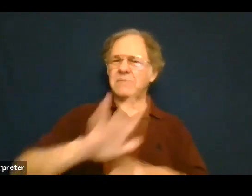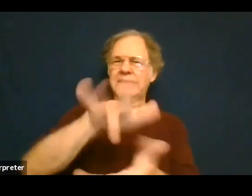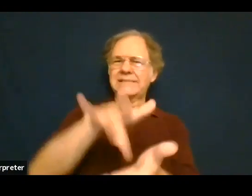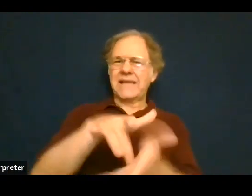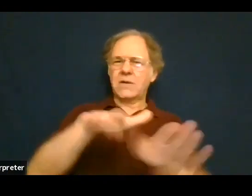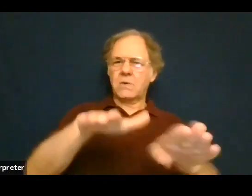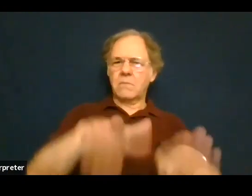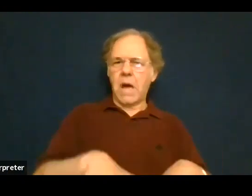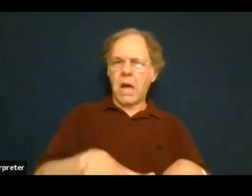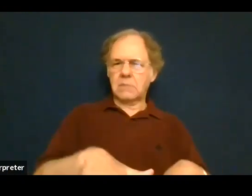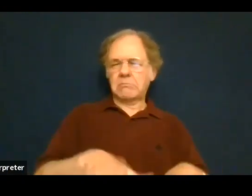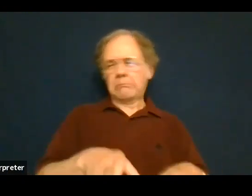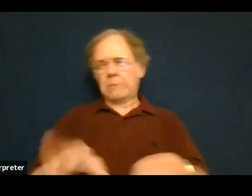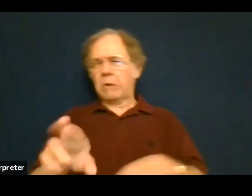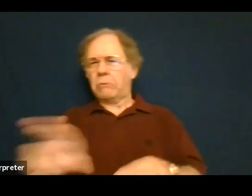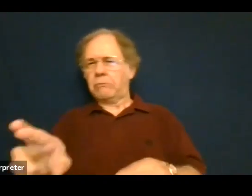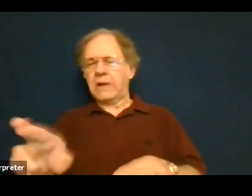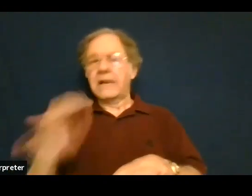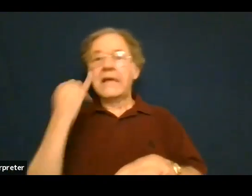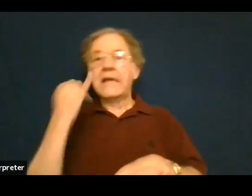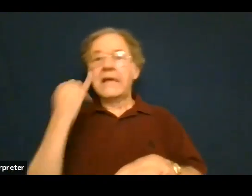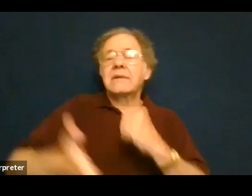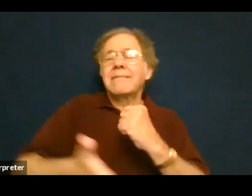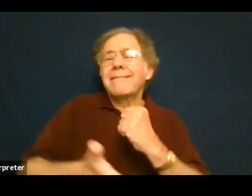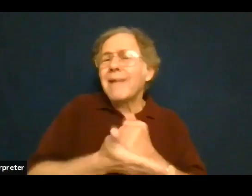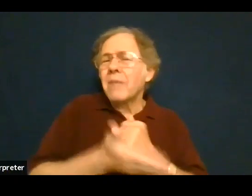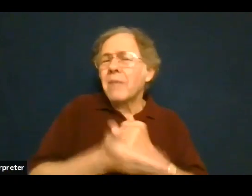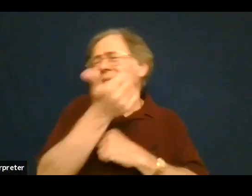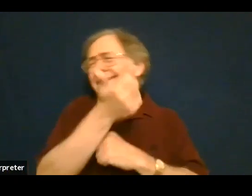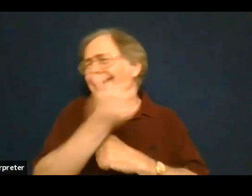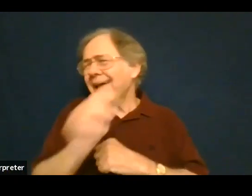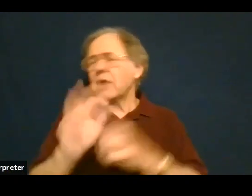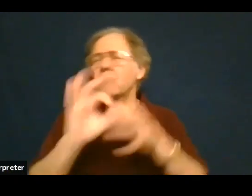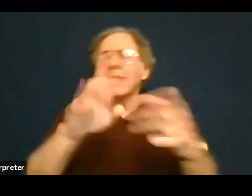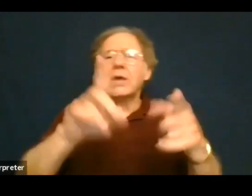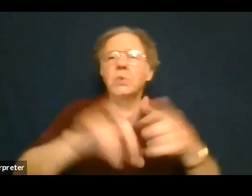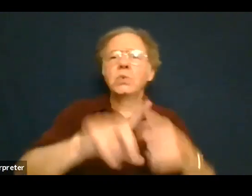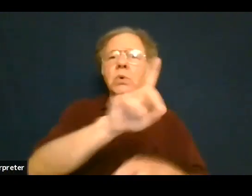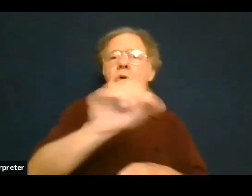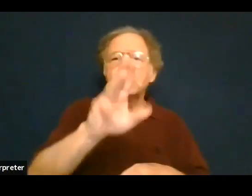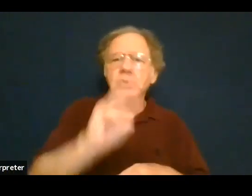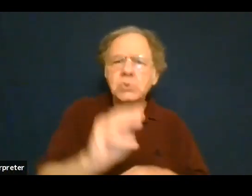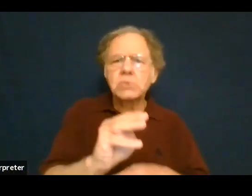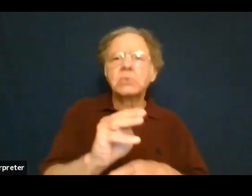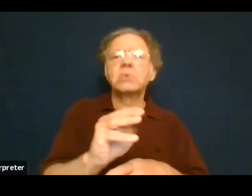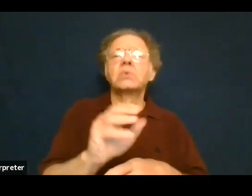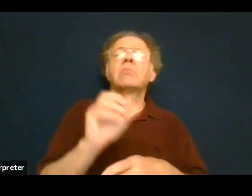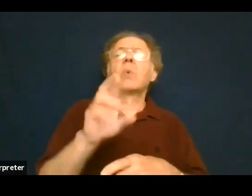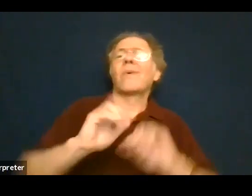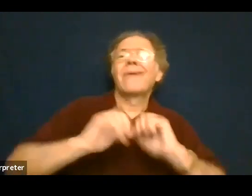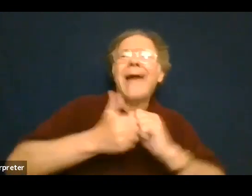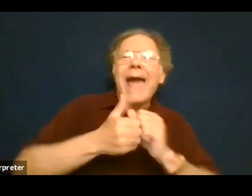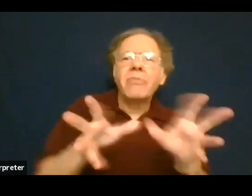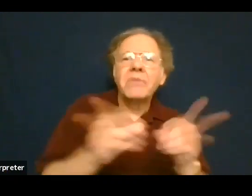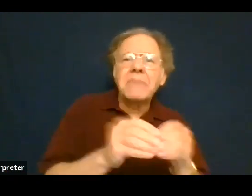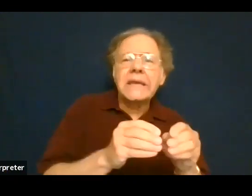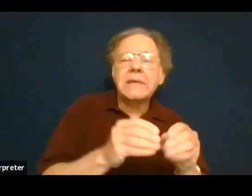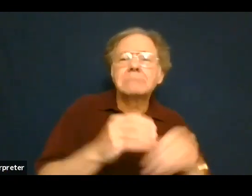If you need help with anything related to Zoom or logistics, things like that, please try to ask those questions in the chat